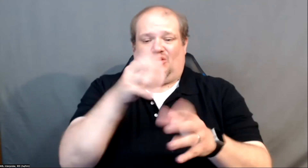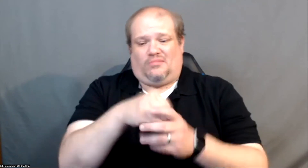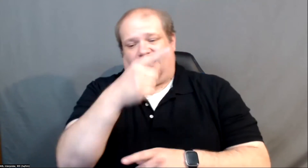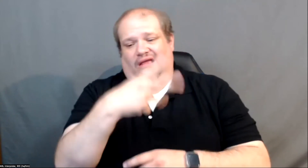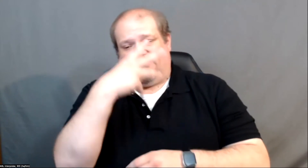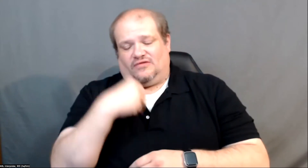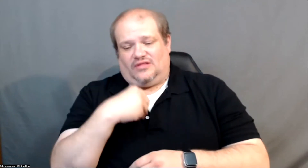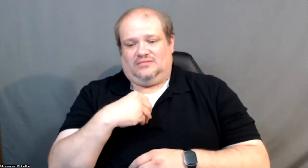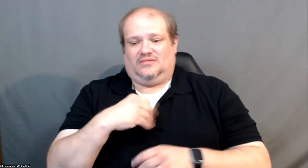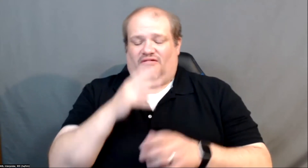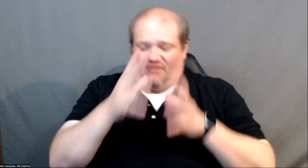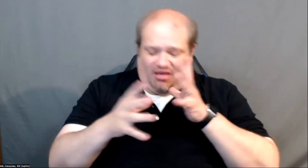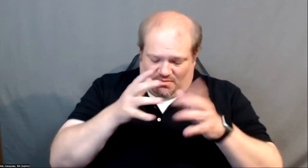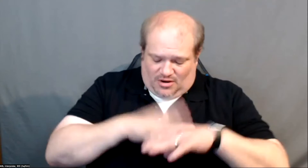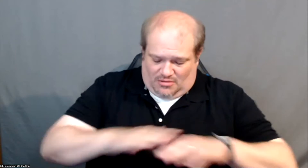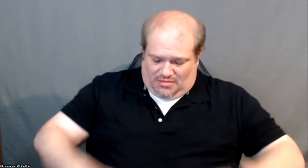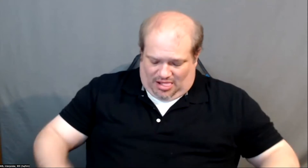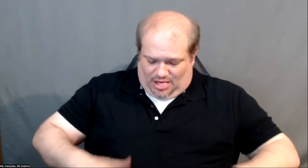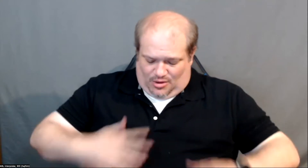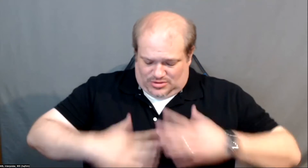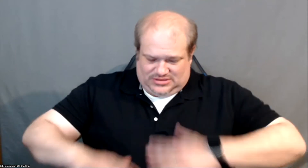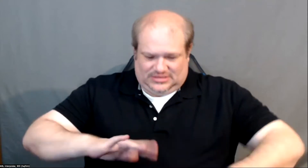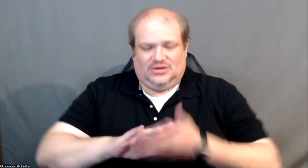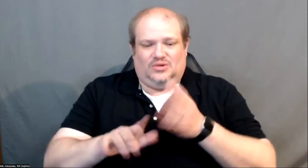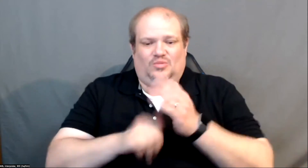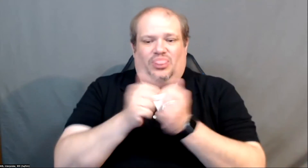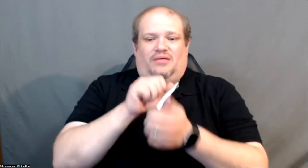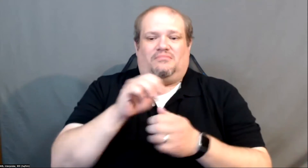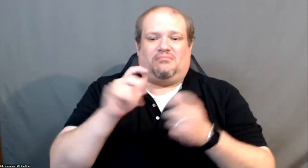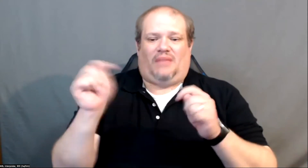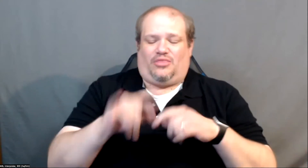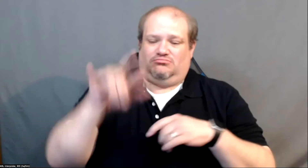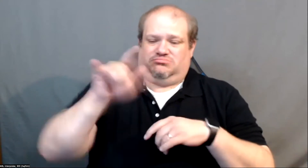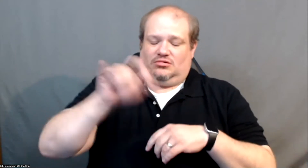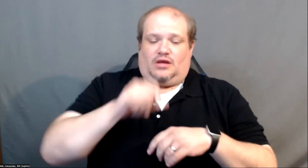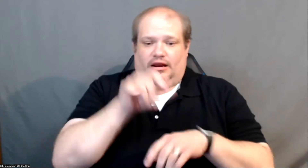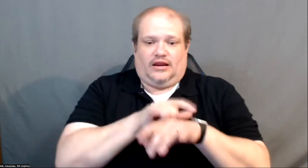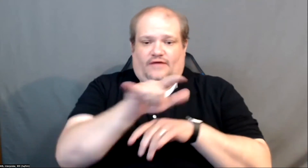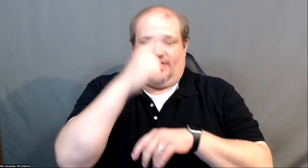vomit off my leggings in the turbulence-enhanced bathroom // I did not fly for my brother but for